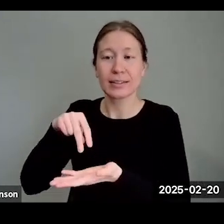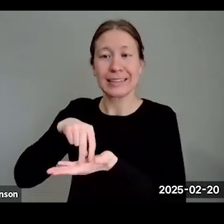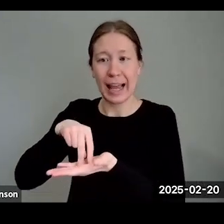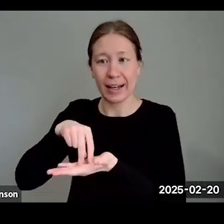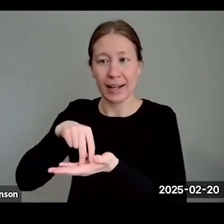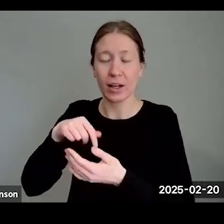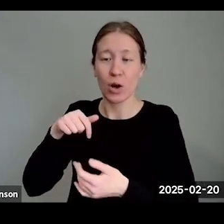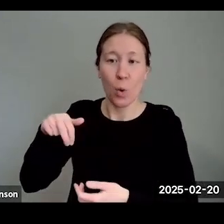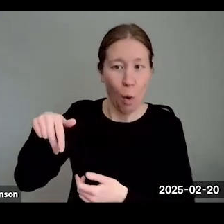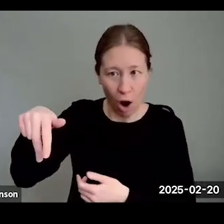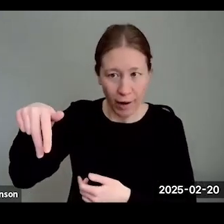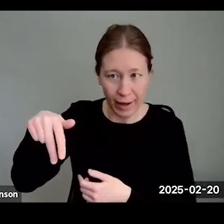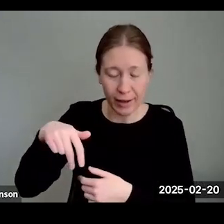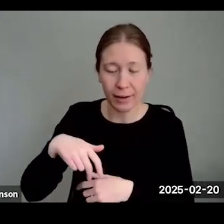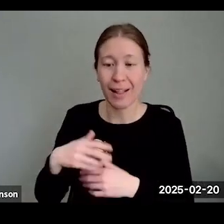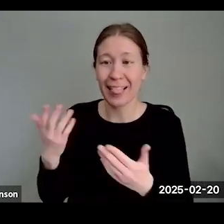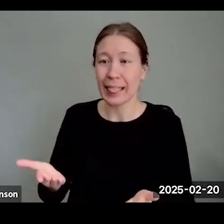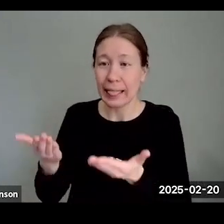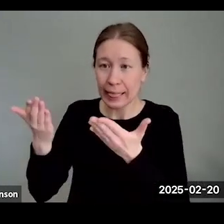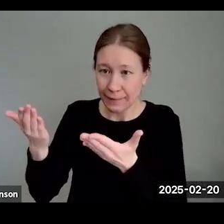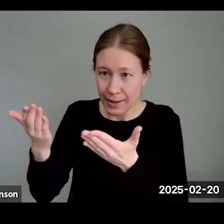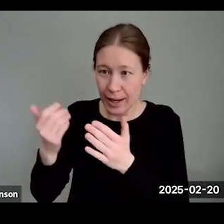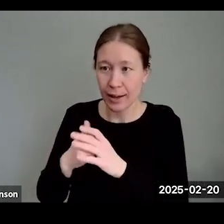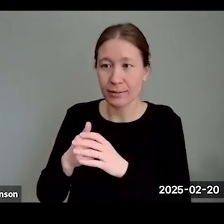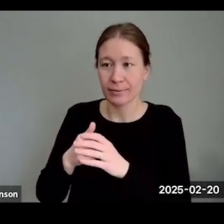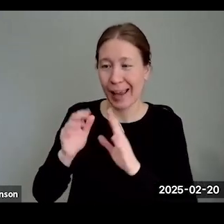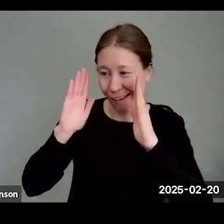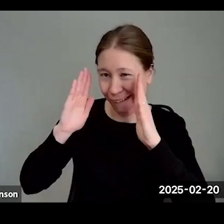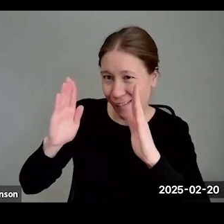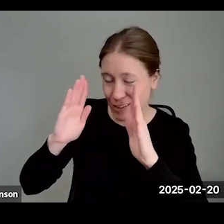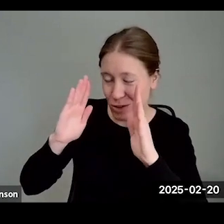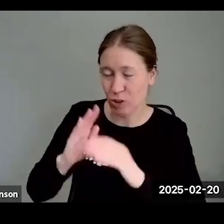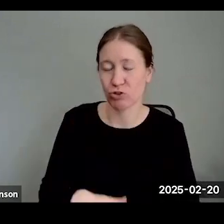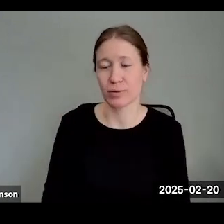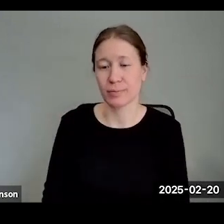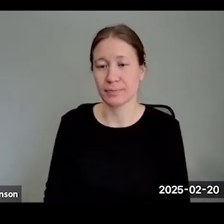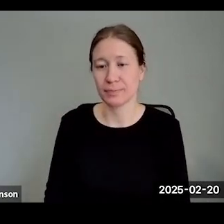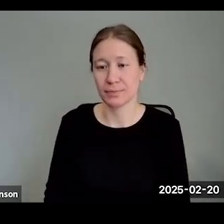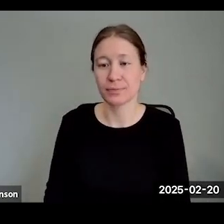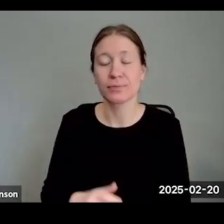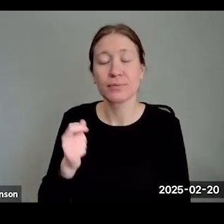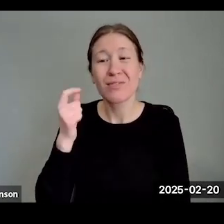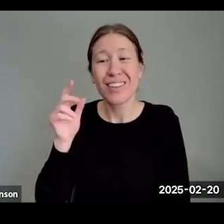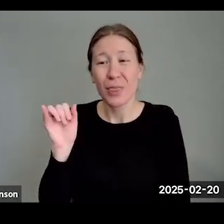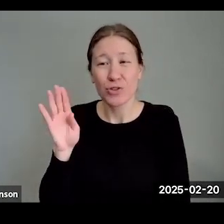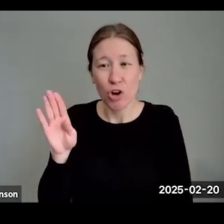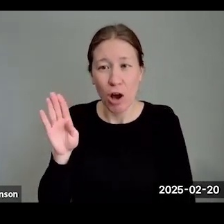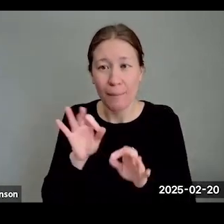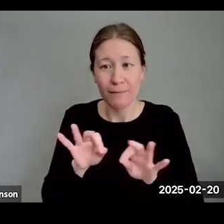walking, lifting and concentration. The job functions for their role include,